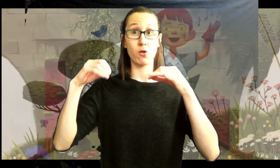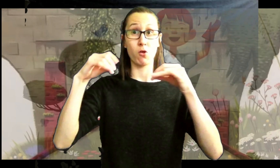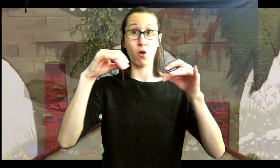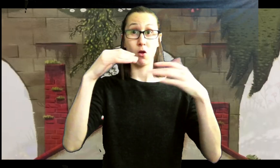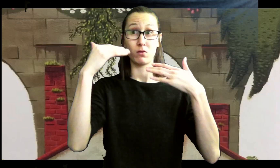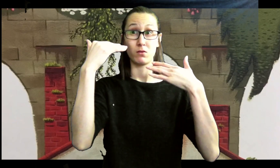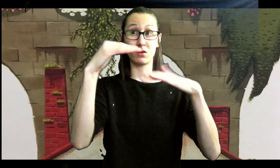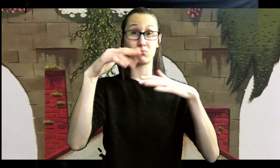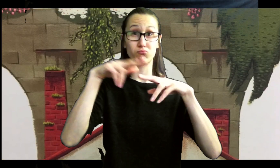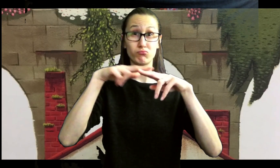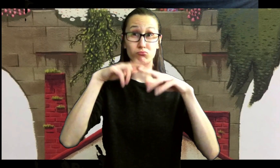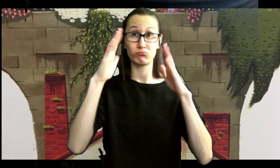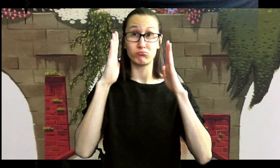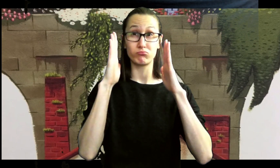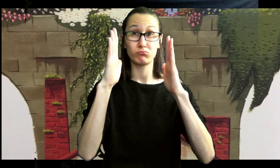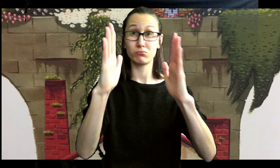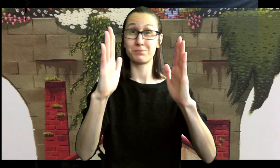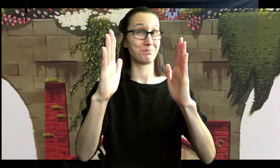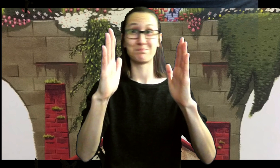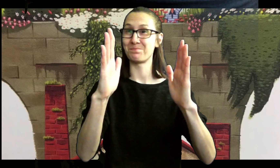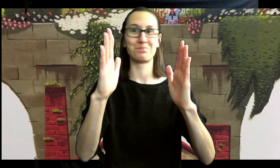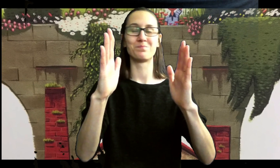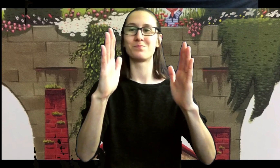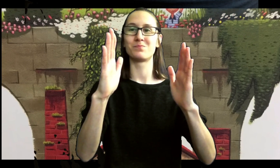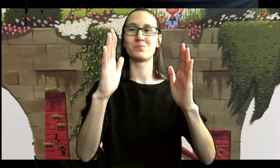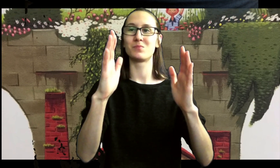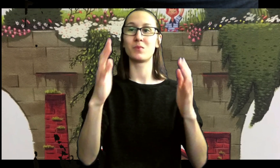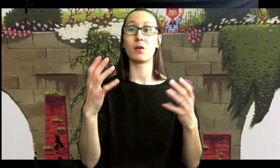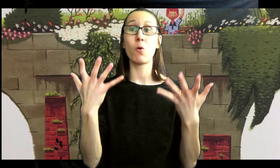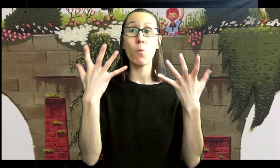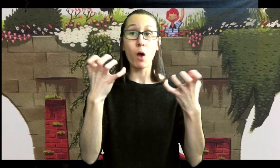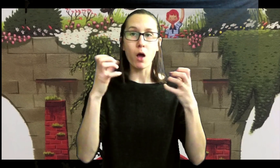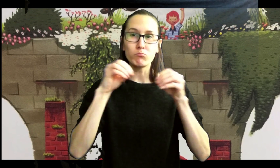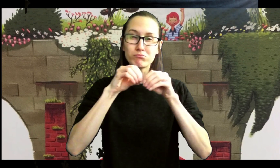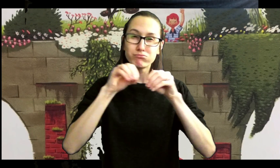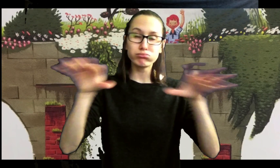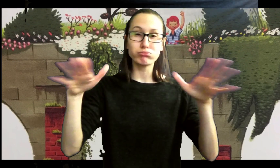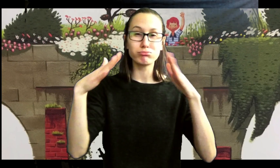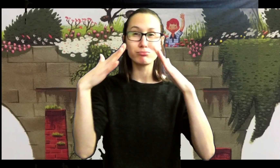The garden had always wanted to explore the rest of the city,